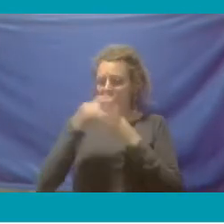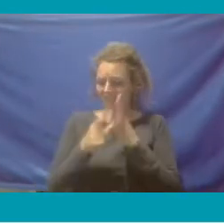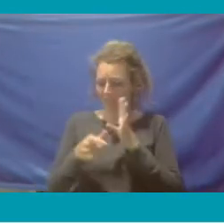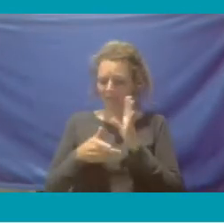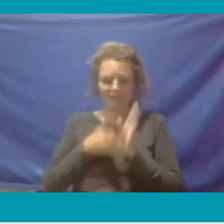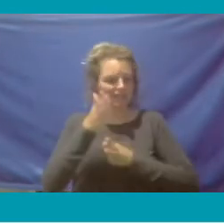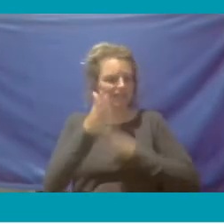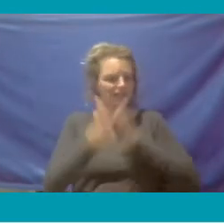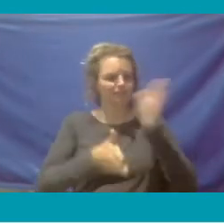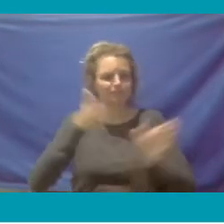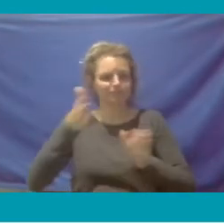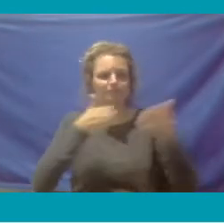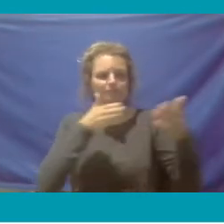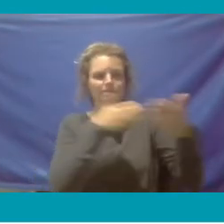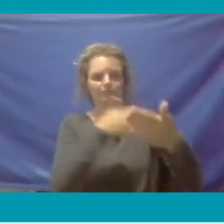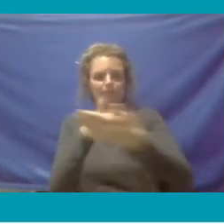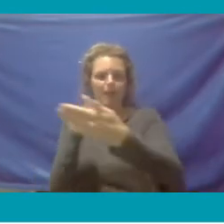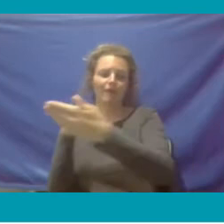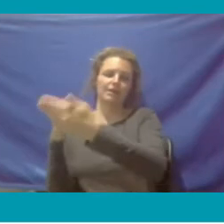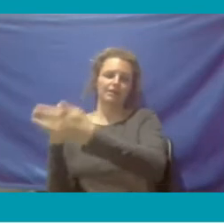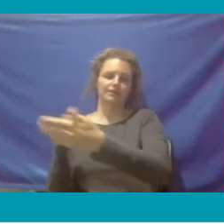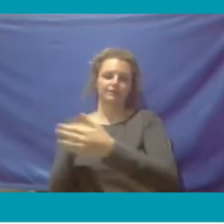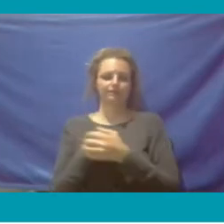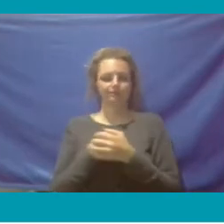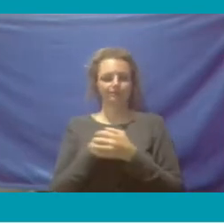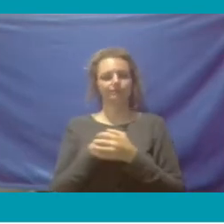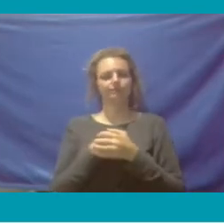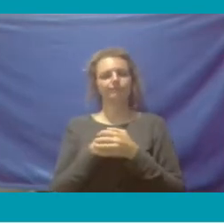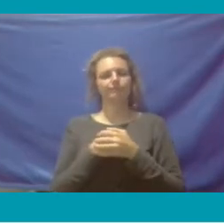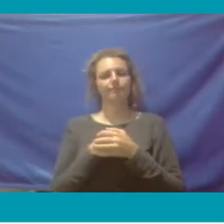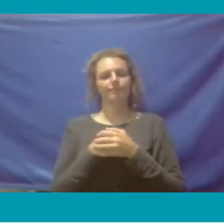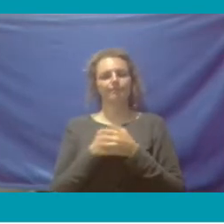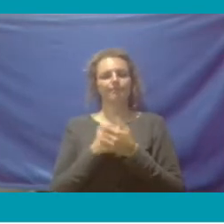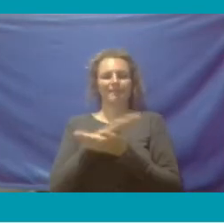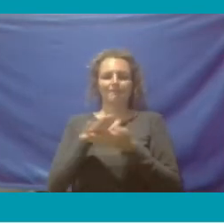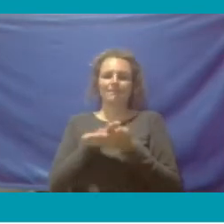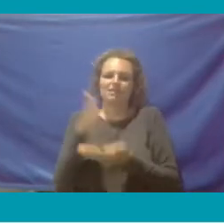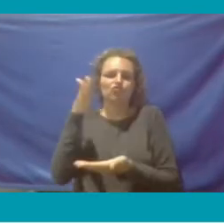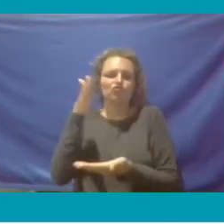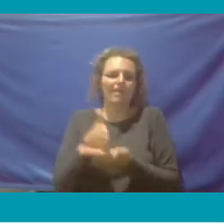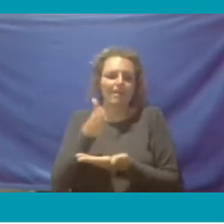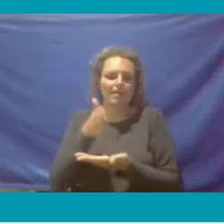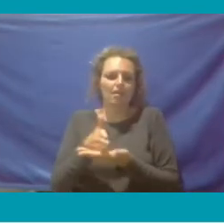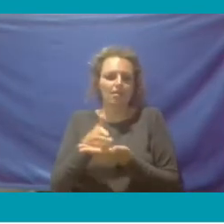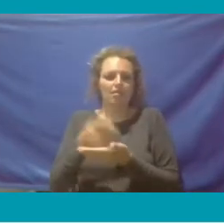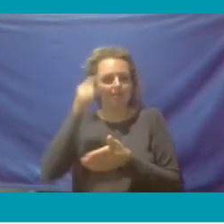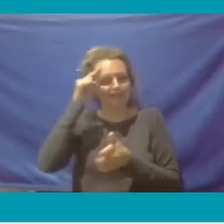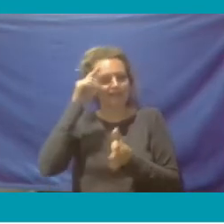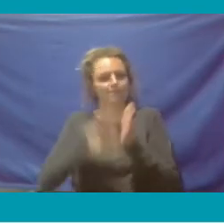There's a kind of almost a sigh of relief, "ah right" Well, you get it then, so that's fine.